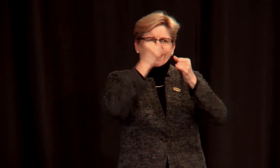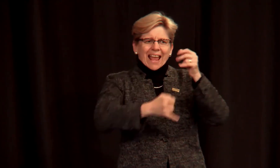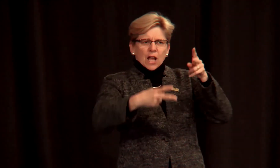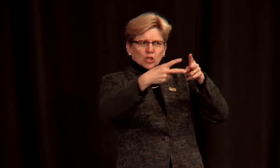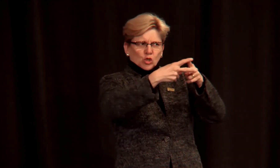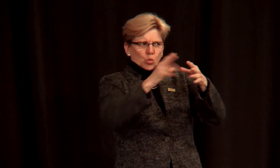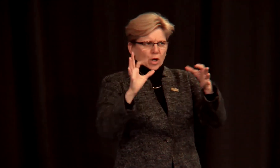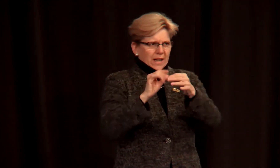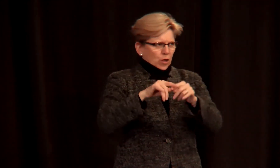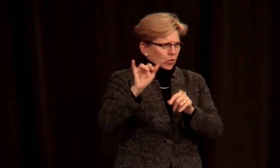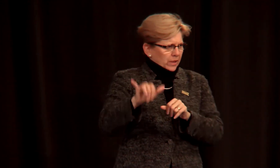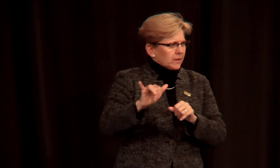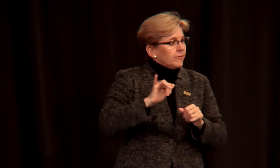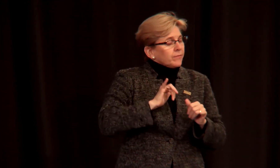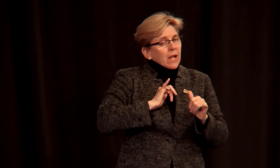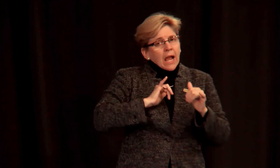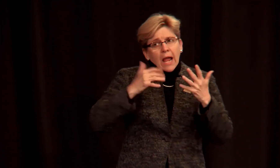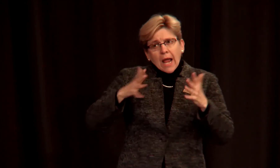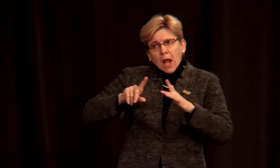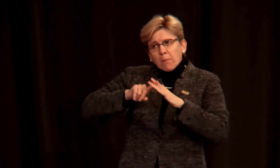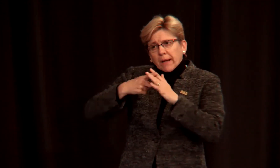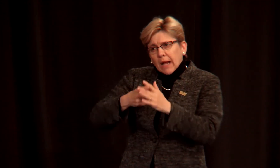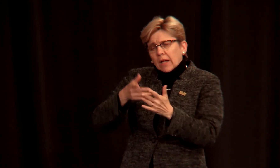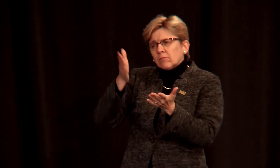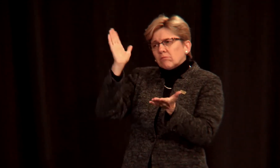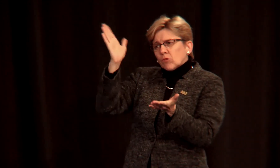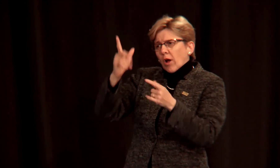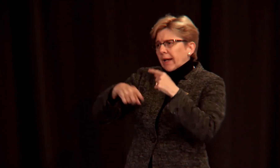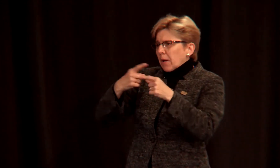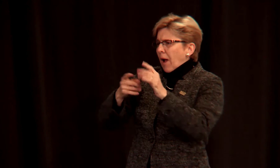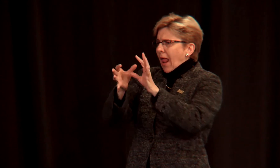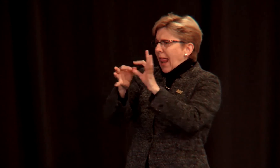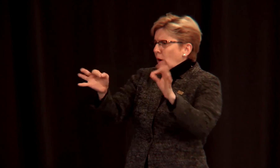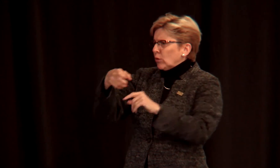but those last two bullets are connected to this. I begin this presentation with the